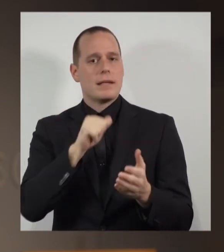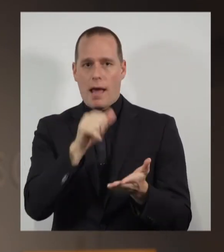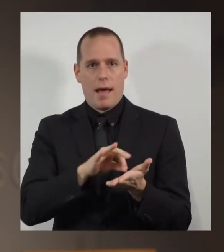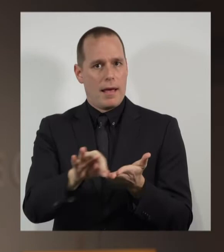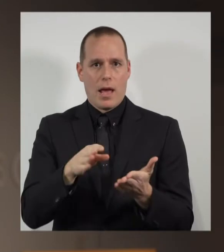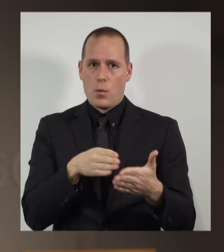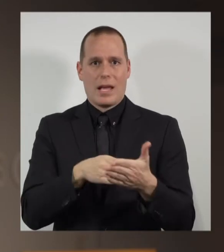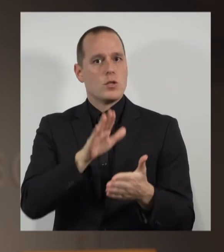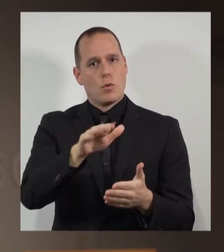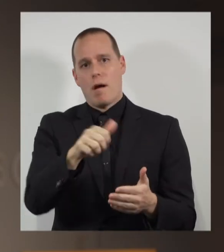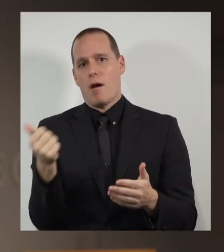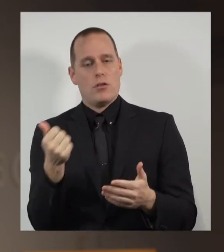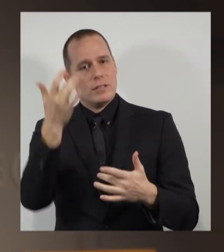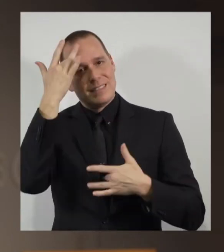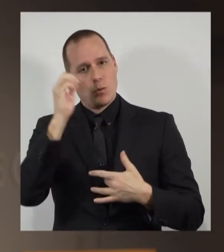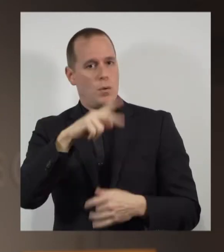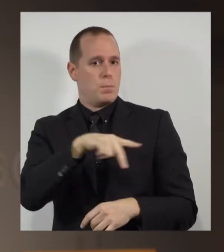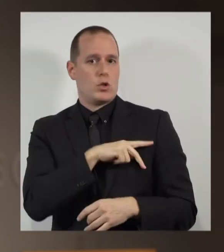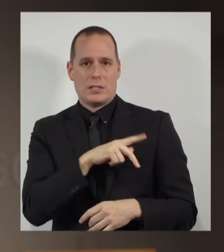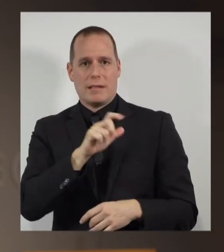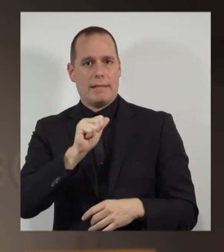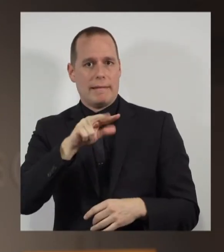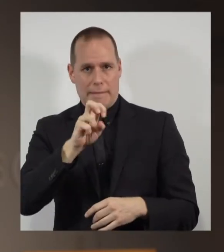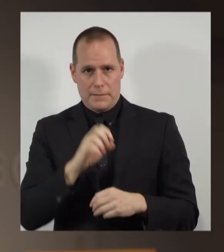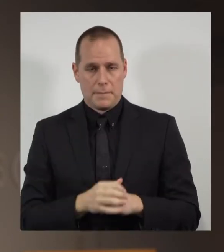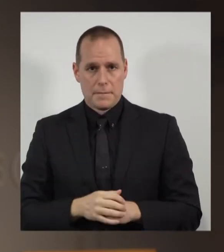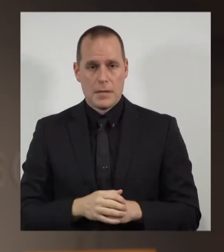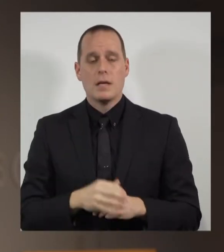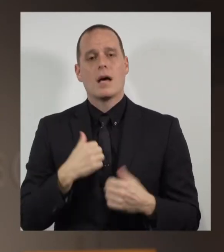which will not count against your other sick or personal leave.